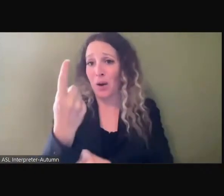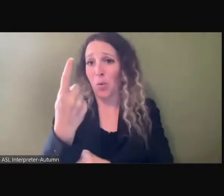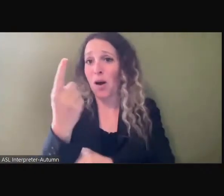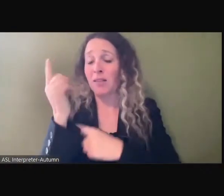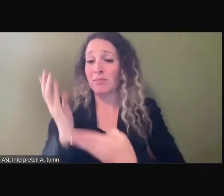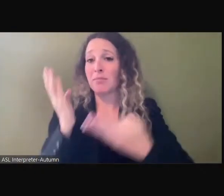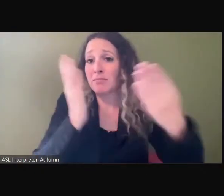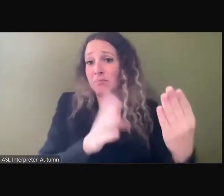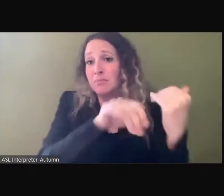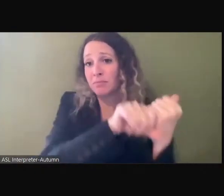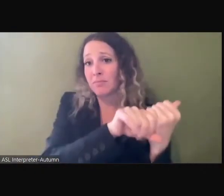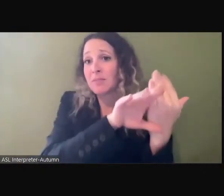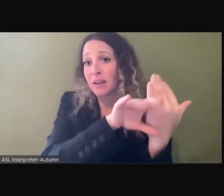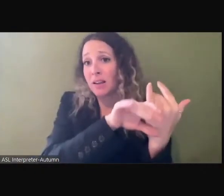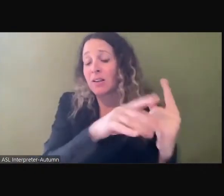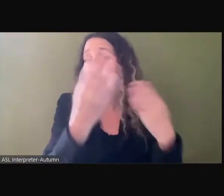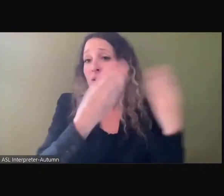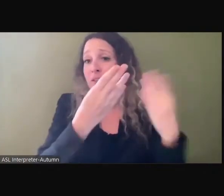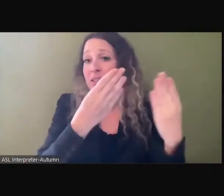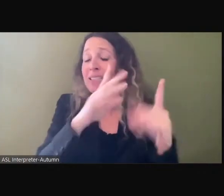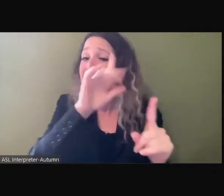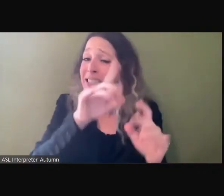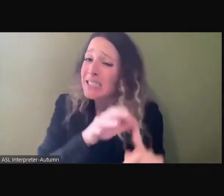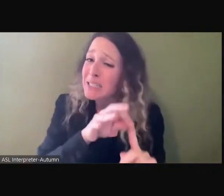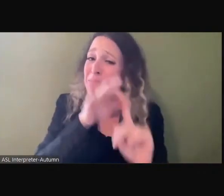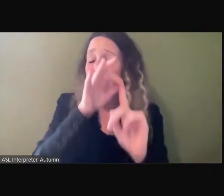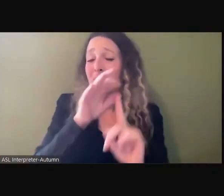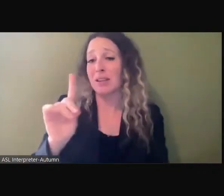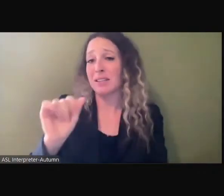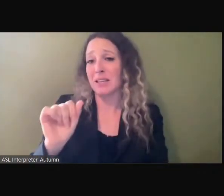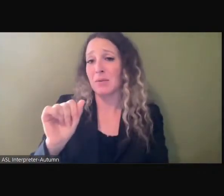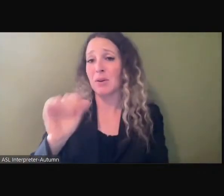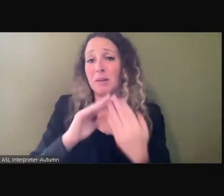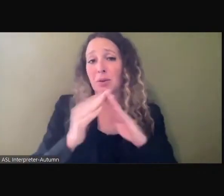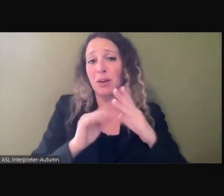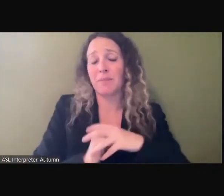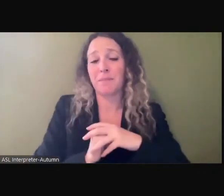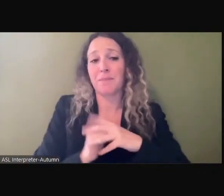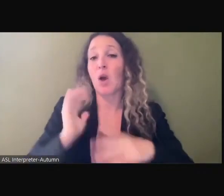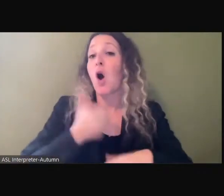especially the disabled community. Our advocacy work is aimed at ensuring that